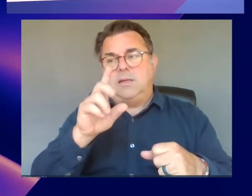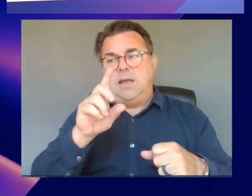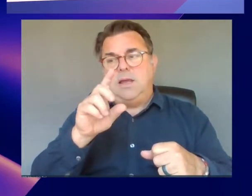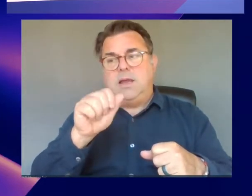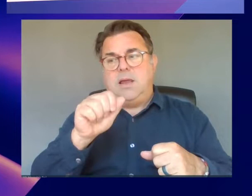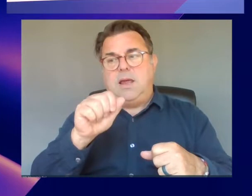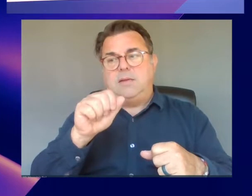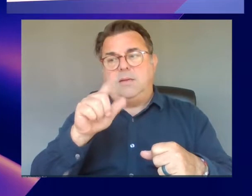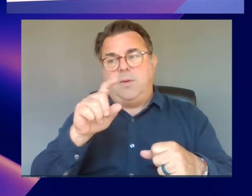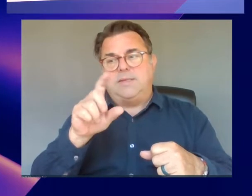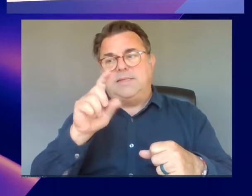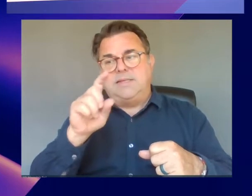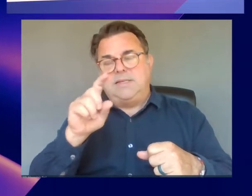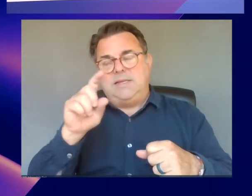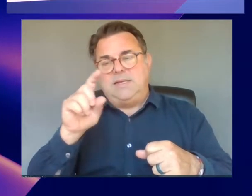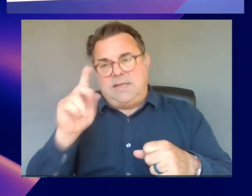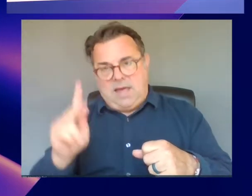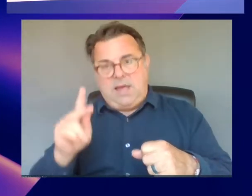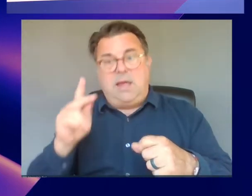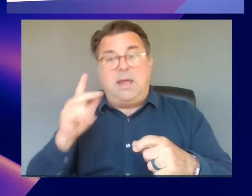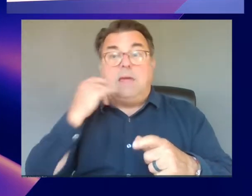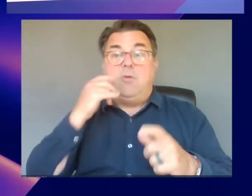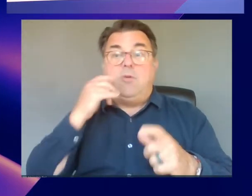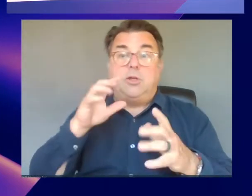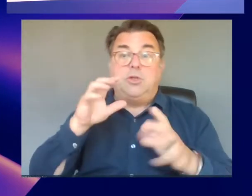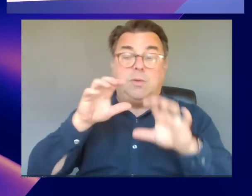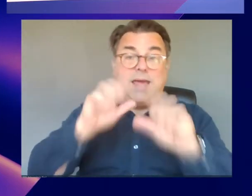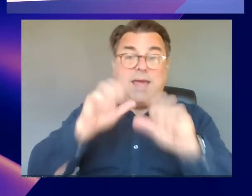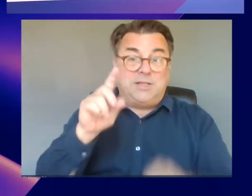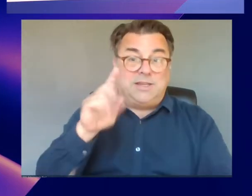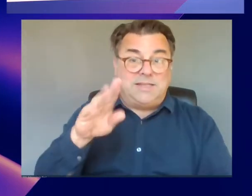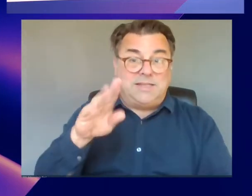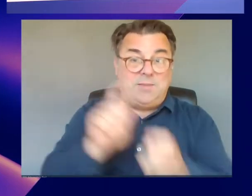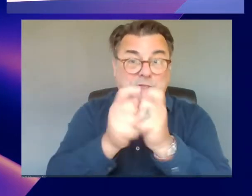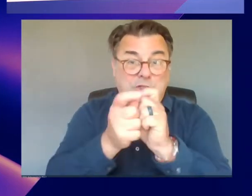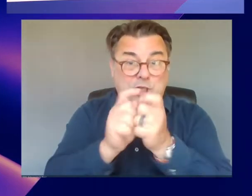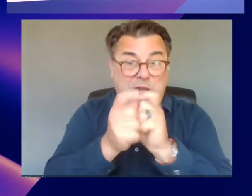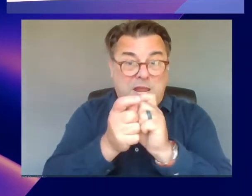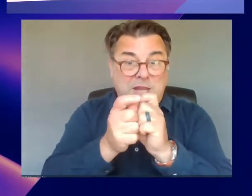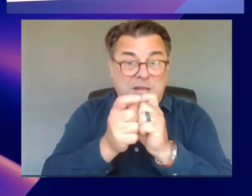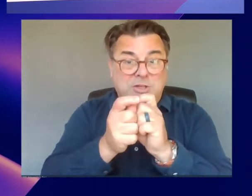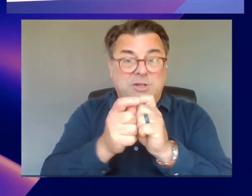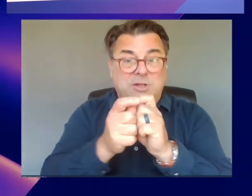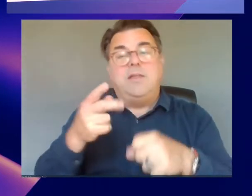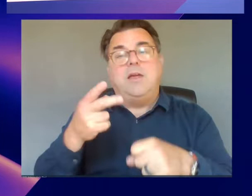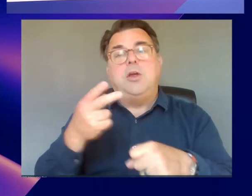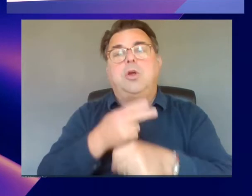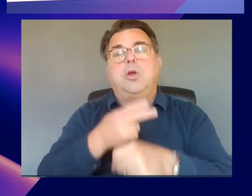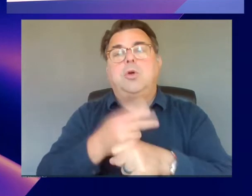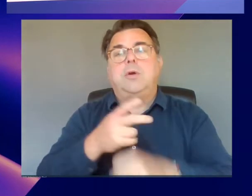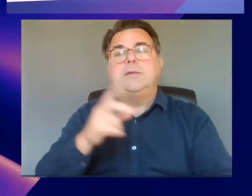And then if you want to capture the database change capture, that is where you can use the DMS, the AWS DMS,